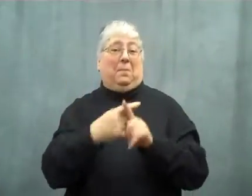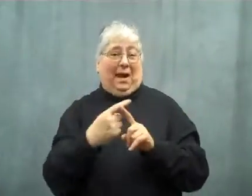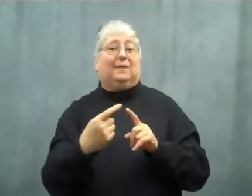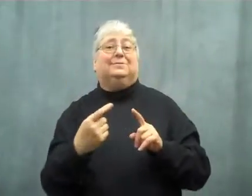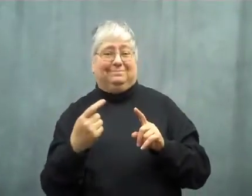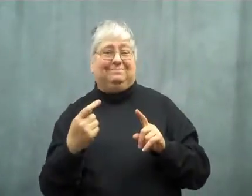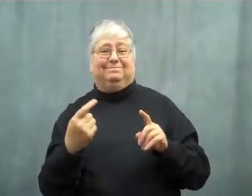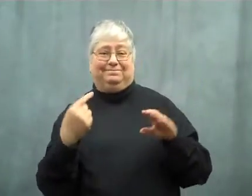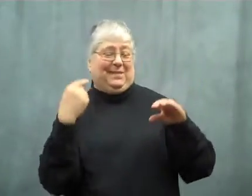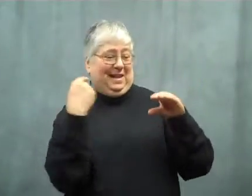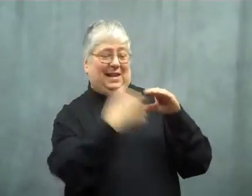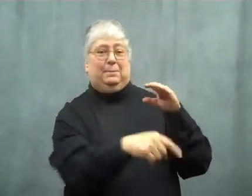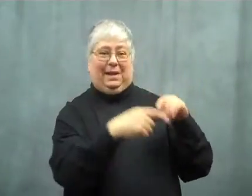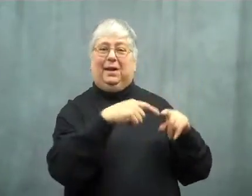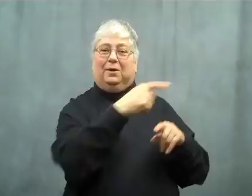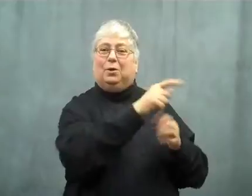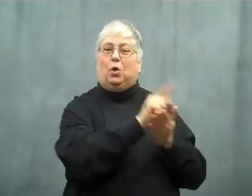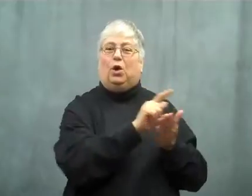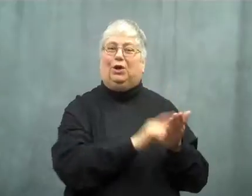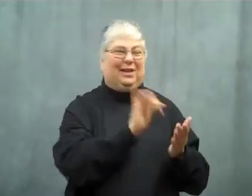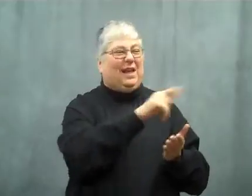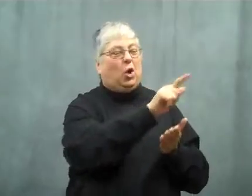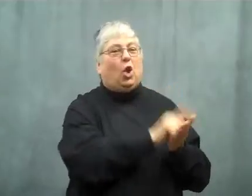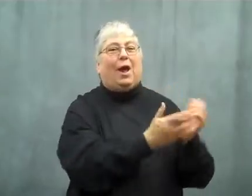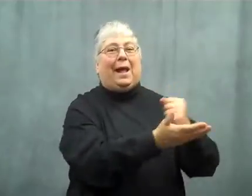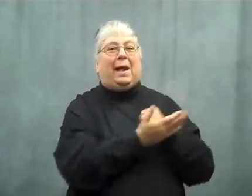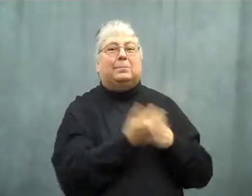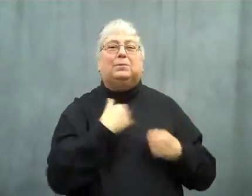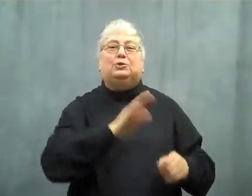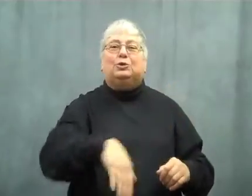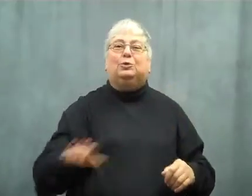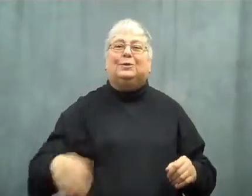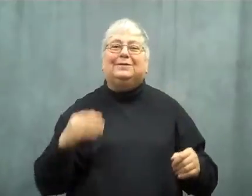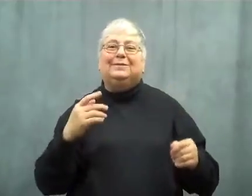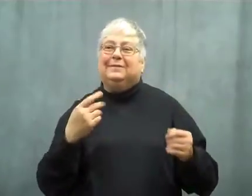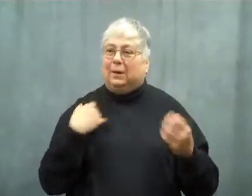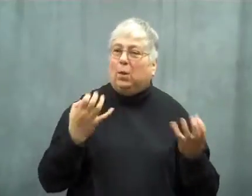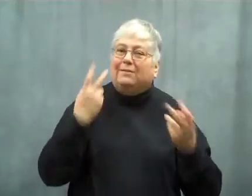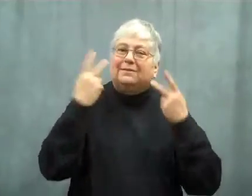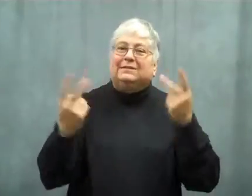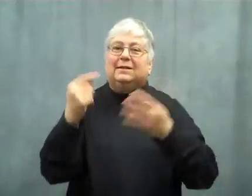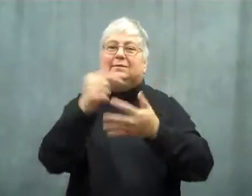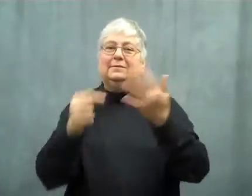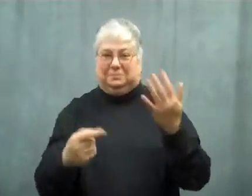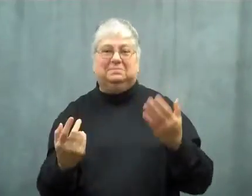He also sent an email to the lawyer that helped with the visitation battle.